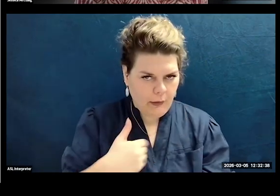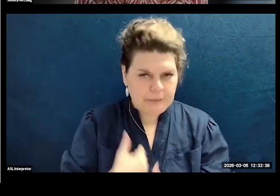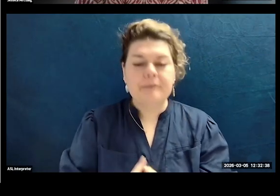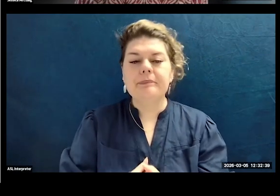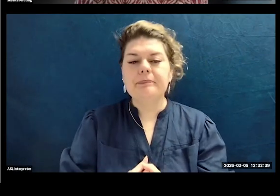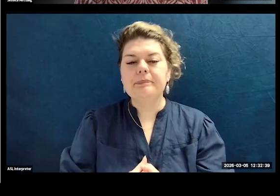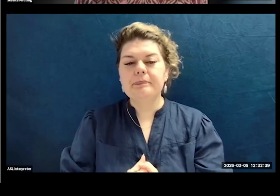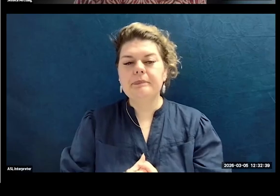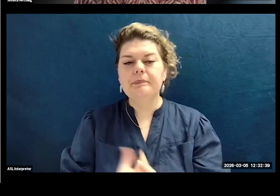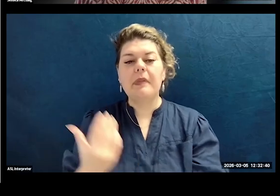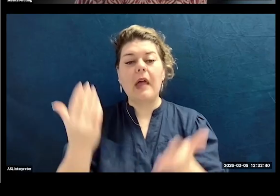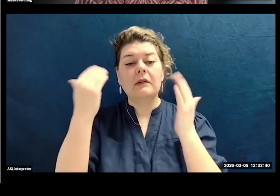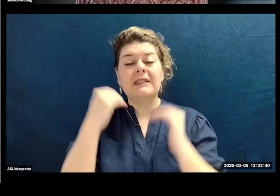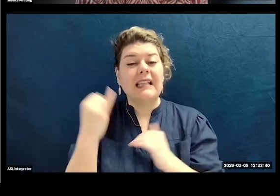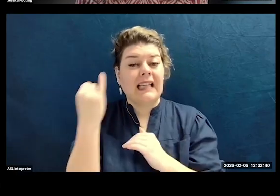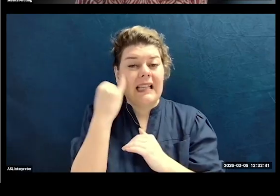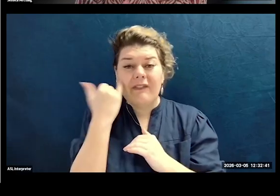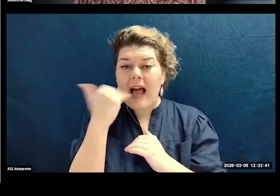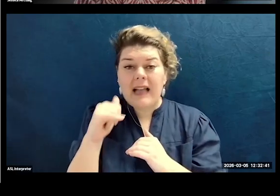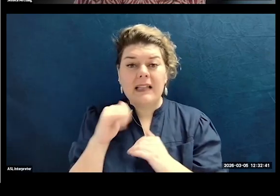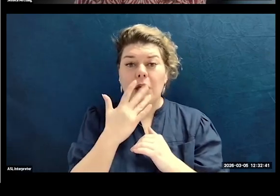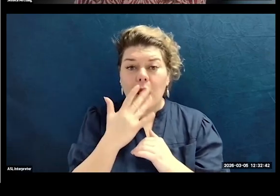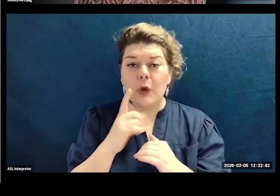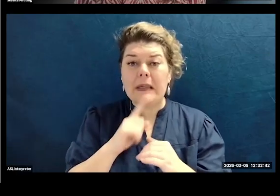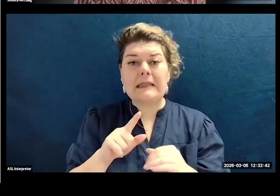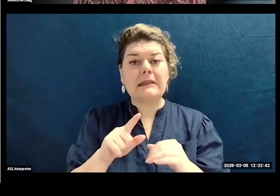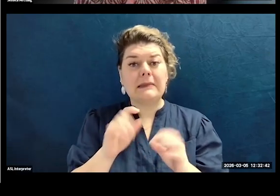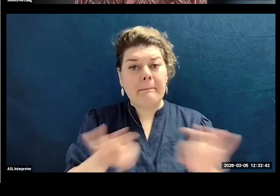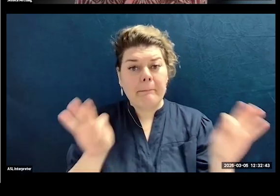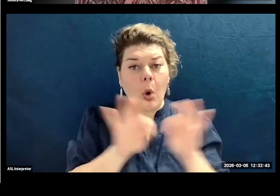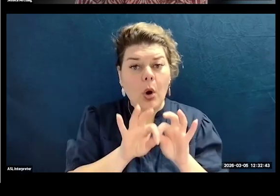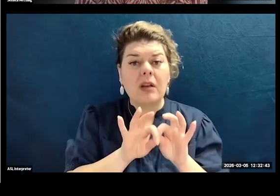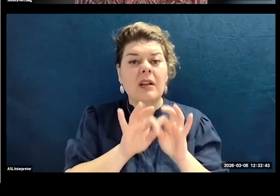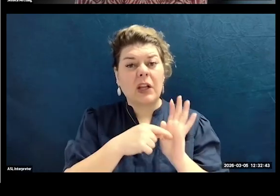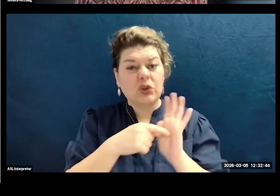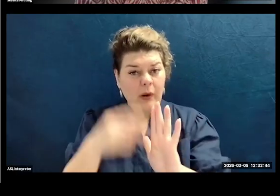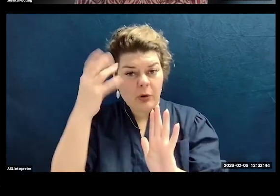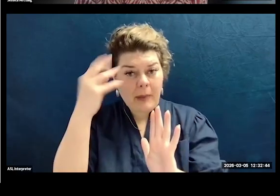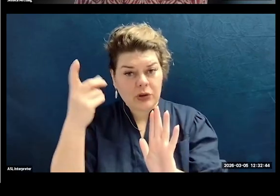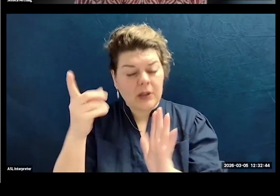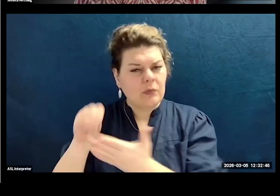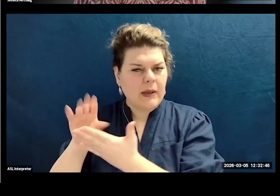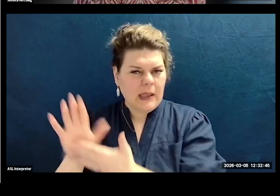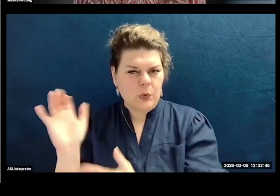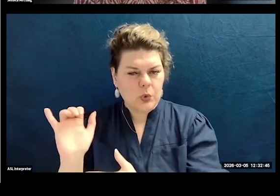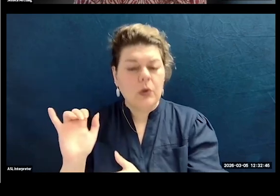And then note if color is prominent or communicating information. This last guideline can be a little bit confusing